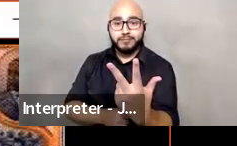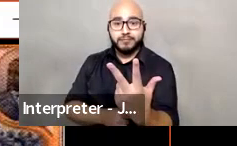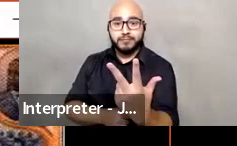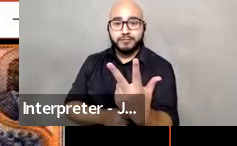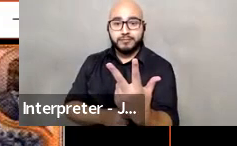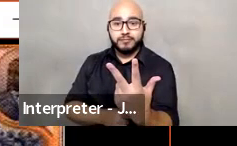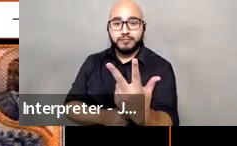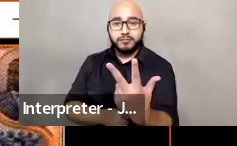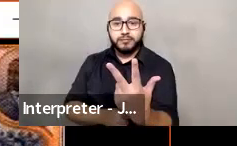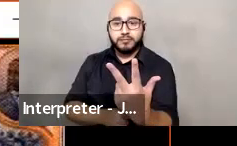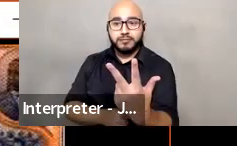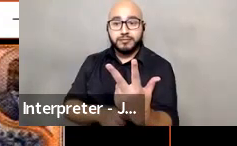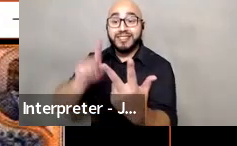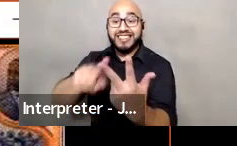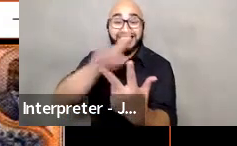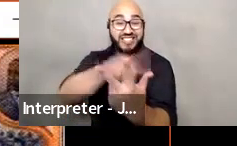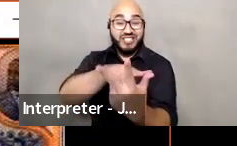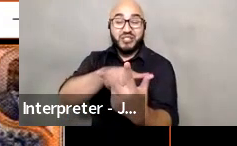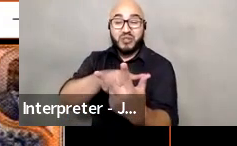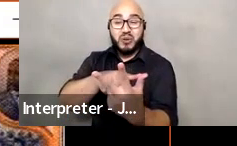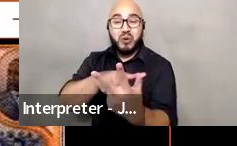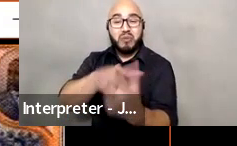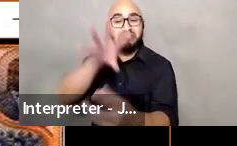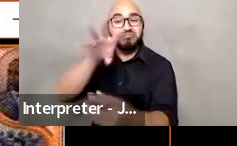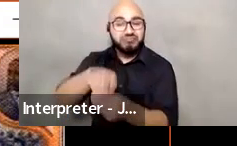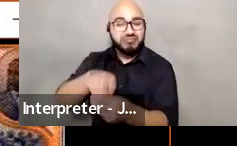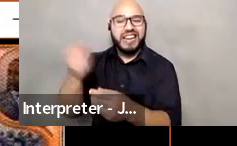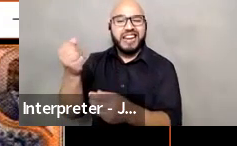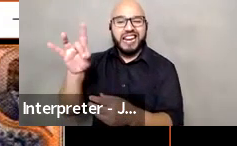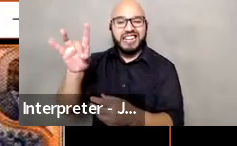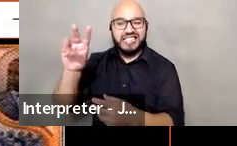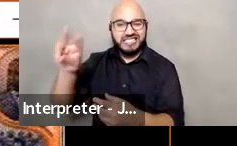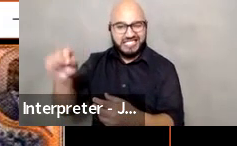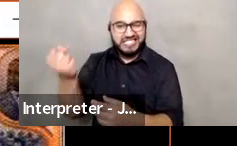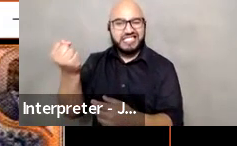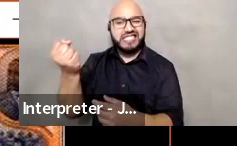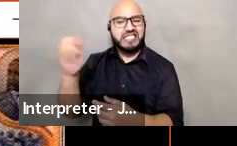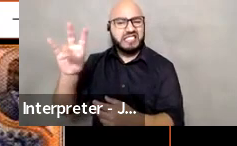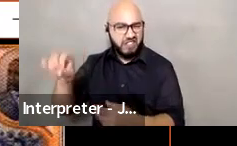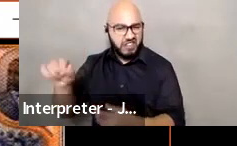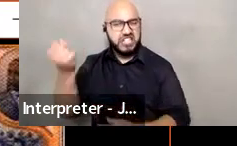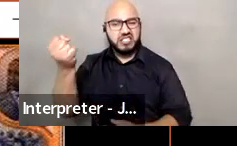These two guys served. In the late 1860s. And early seventies.